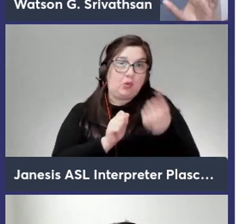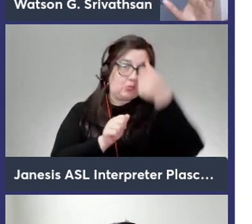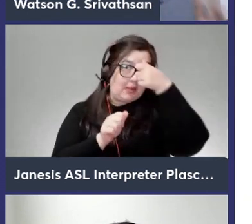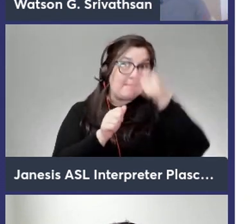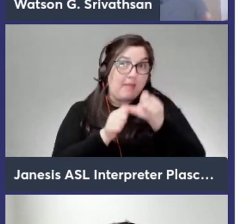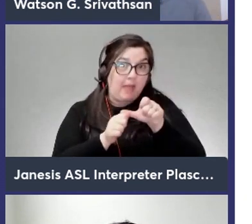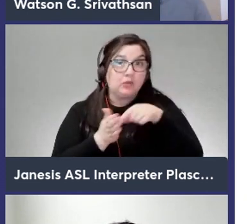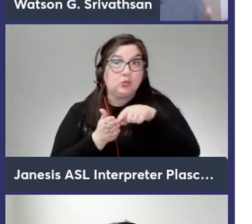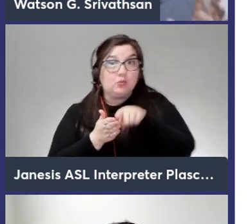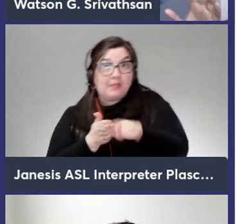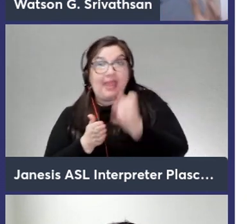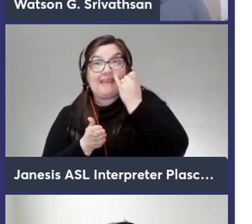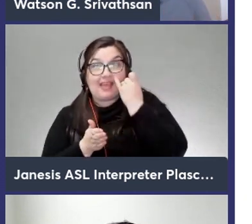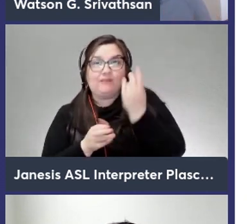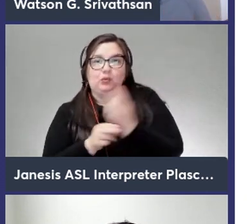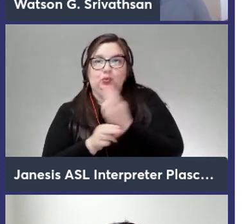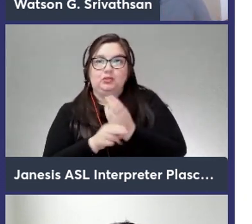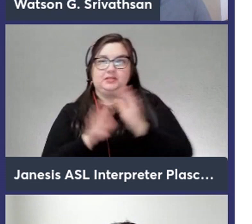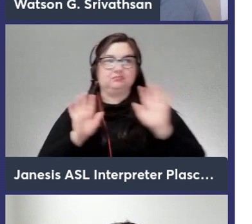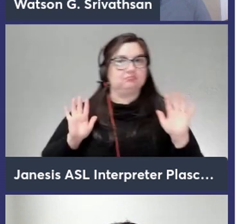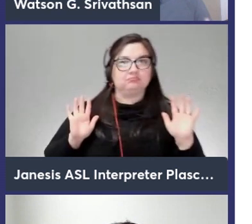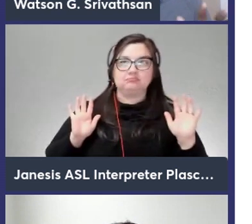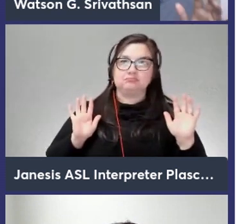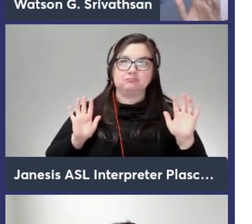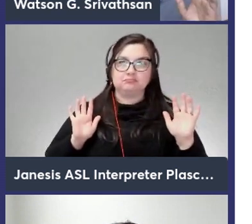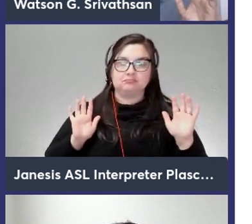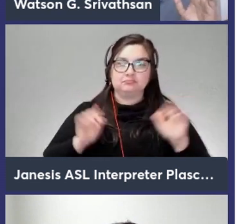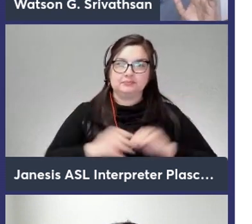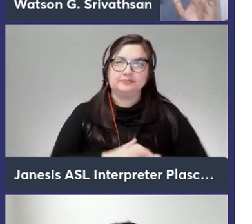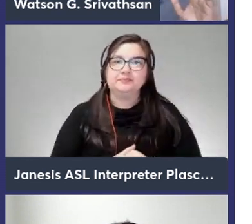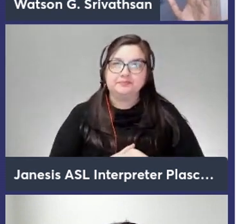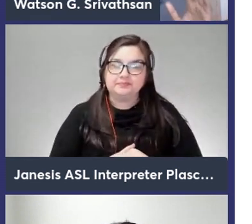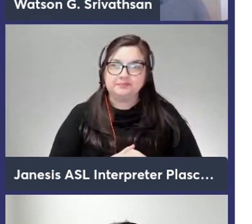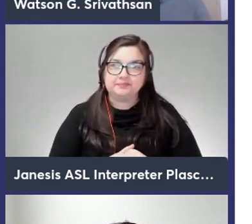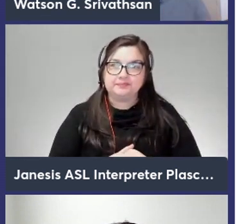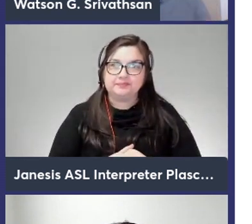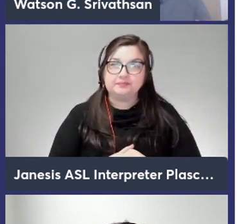You only pay for what you translate, and to get started,